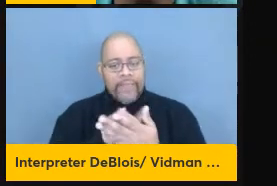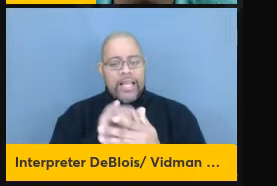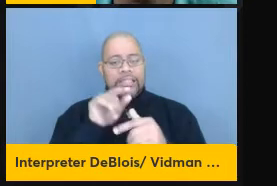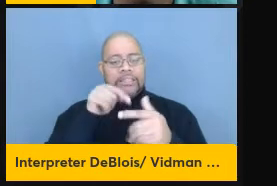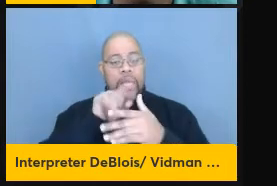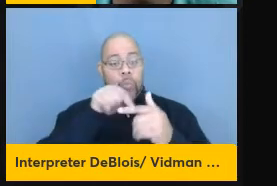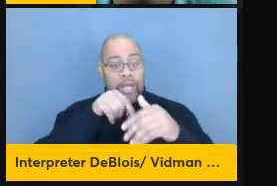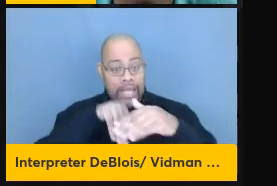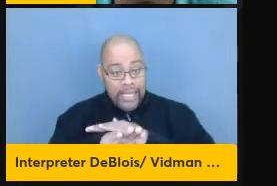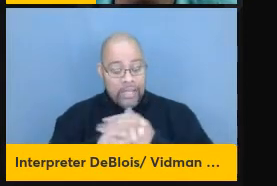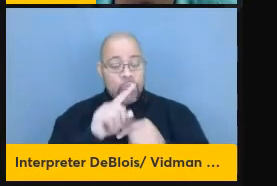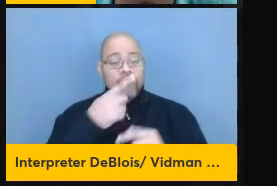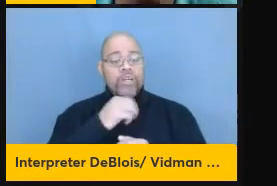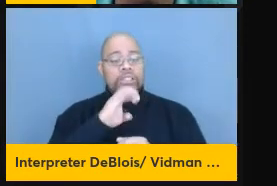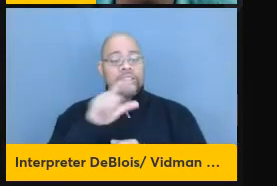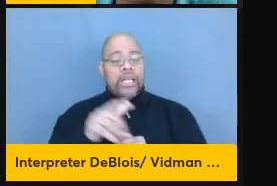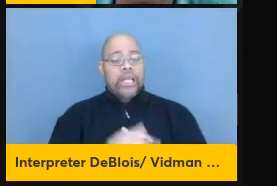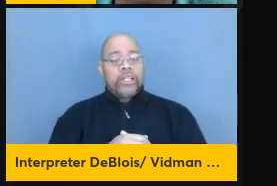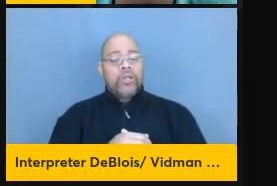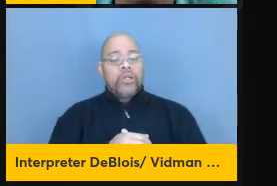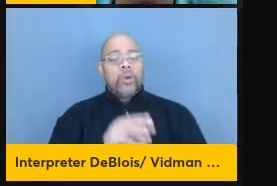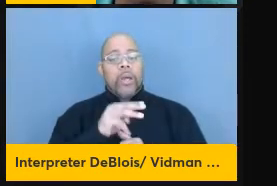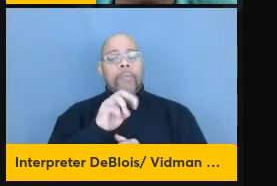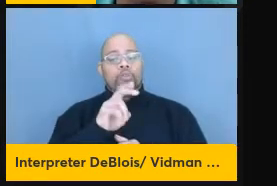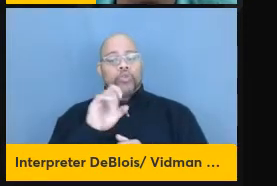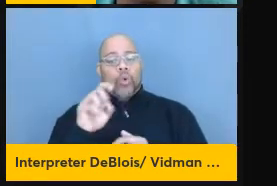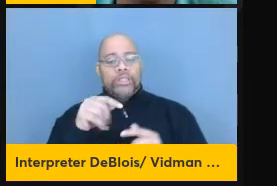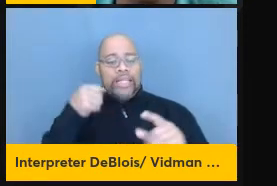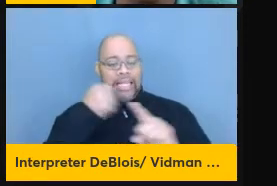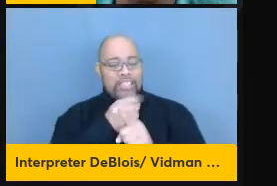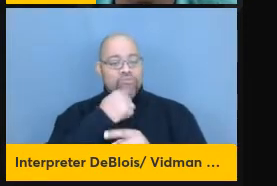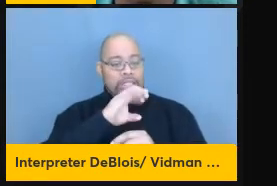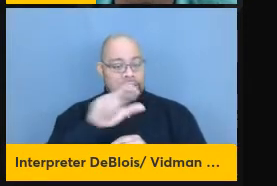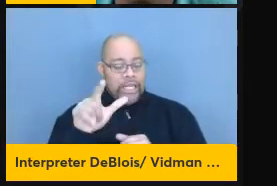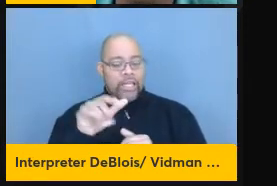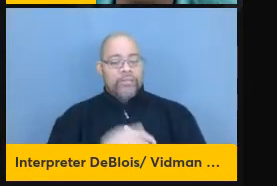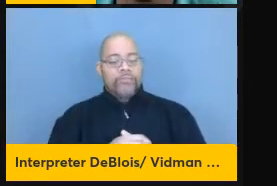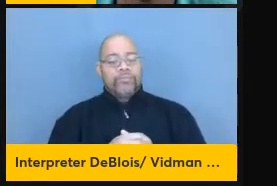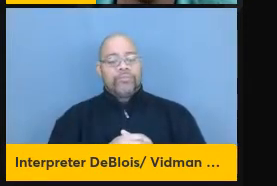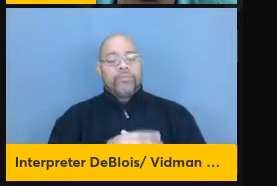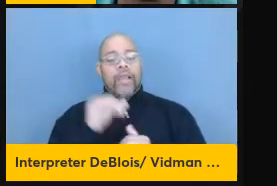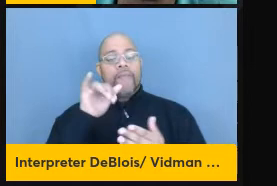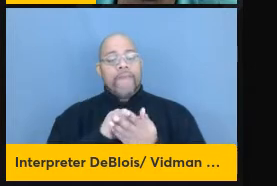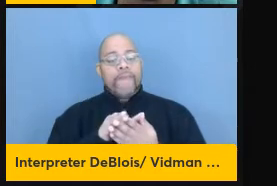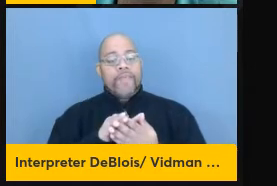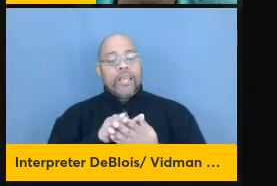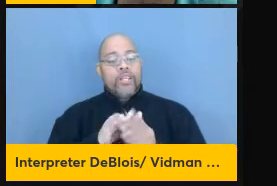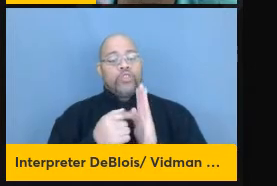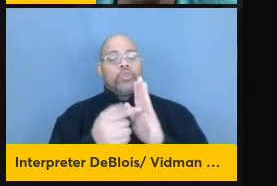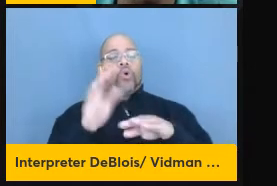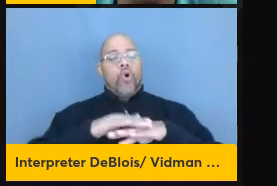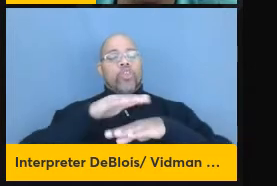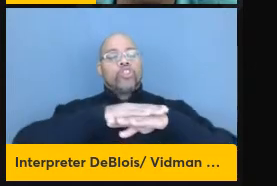when the red cell when the merozoite hits the red cell, as I showed you. And those come out onto the surface. And those could